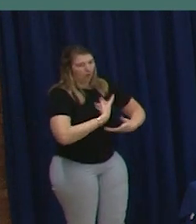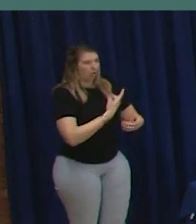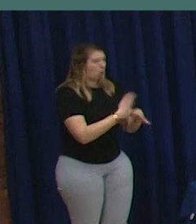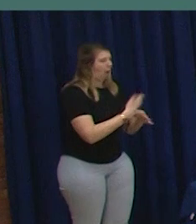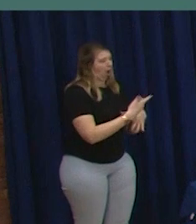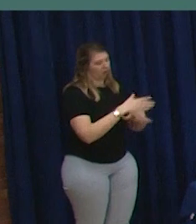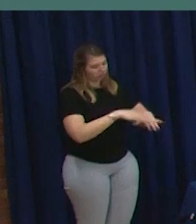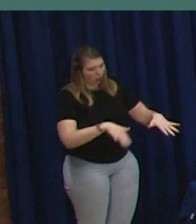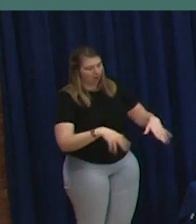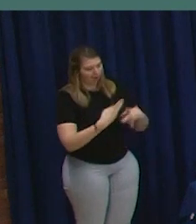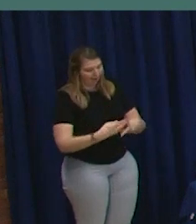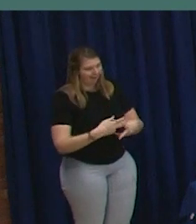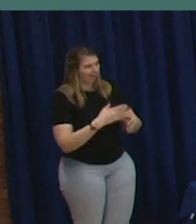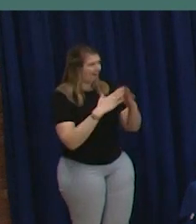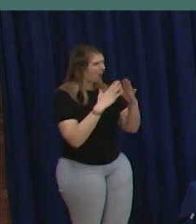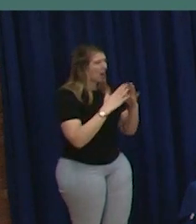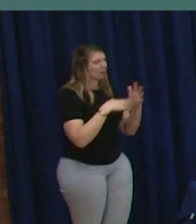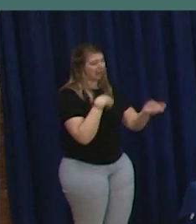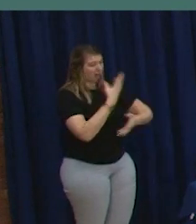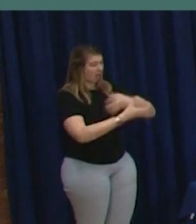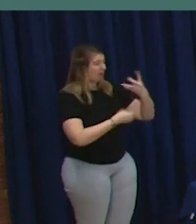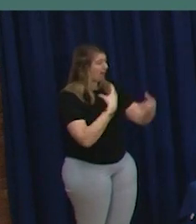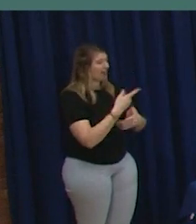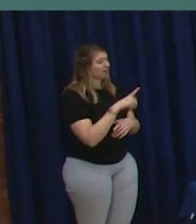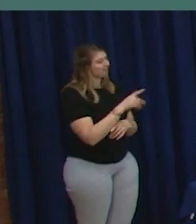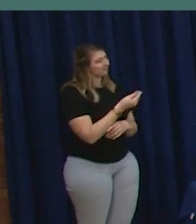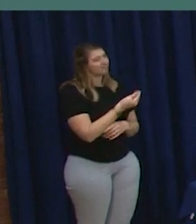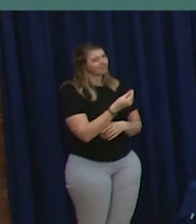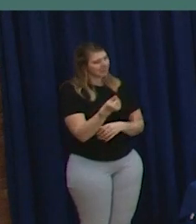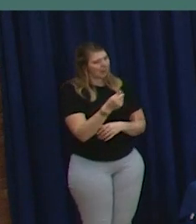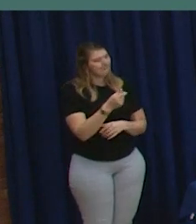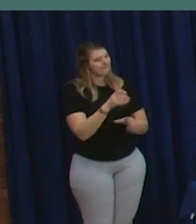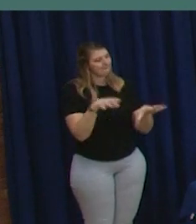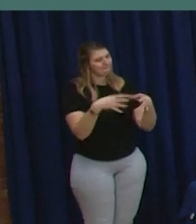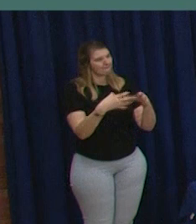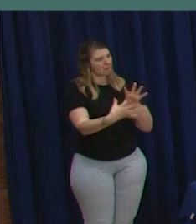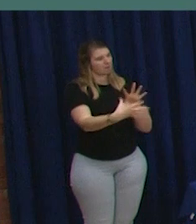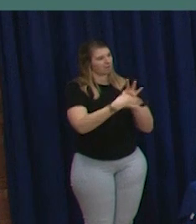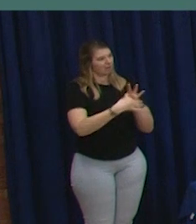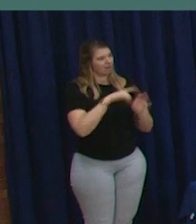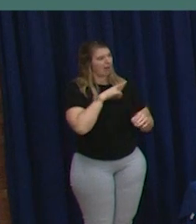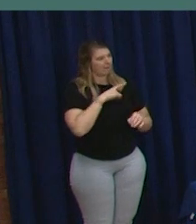level stuff, but there was also a large group who came because they couldn't use informal hacks to